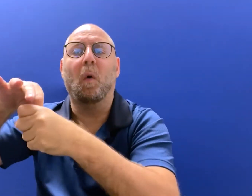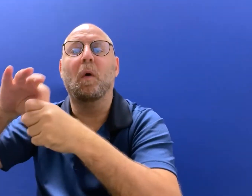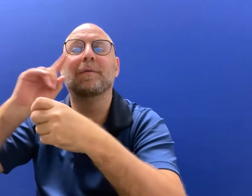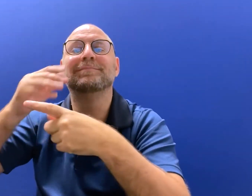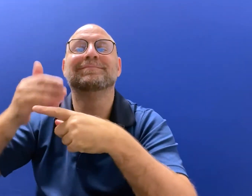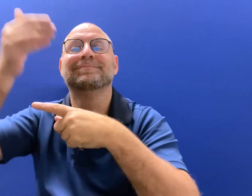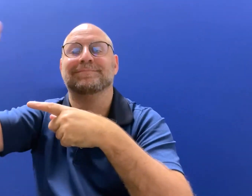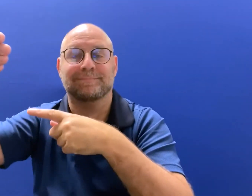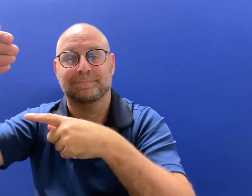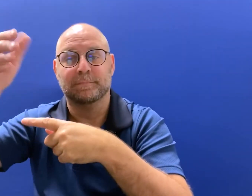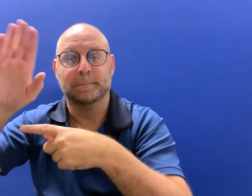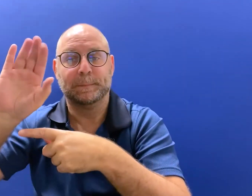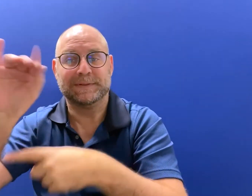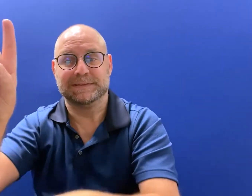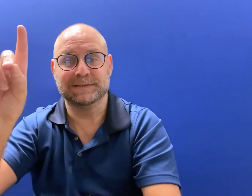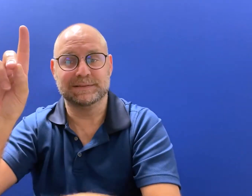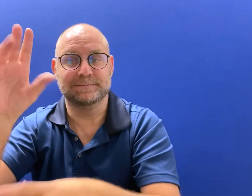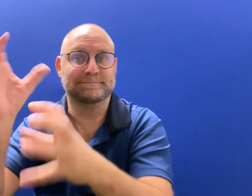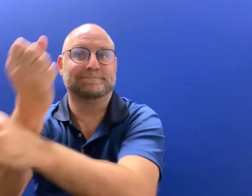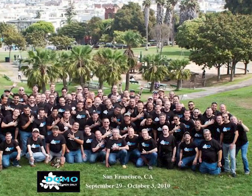it's done by voting.